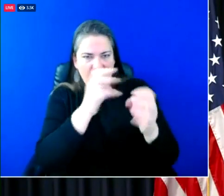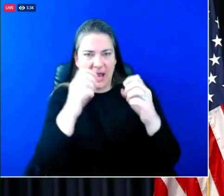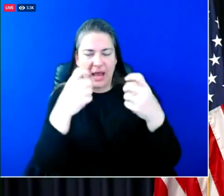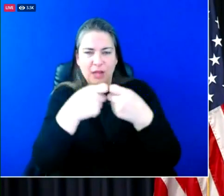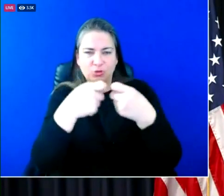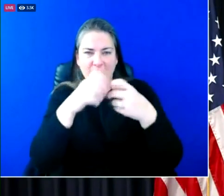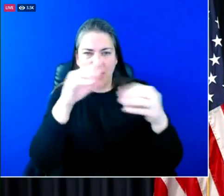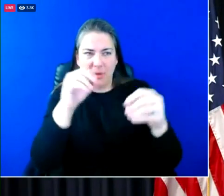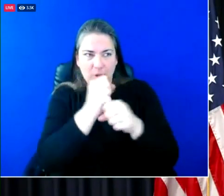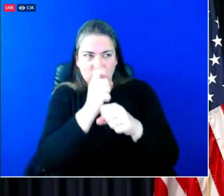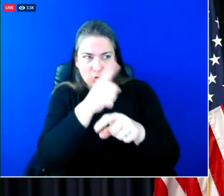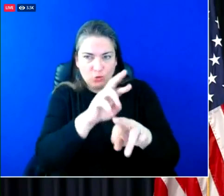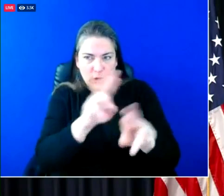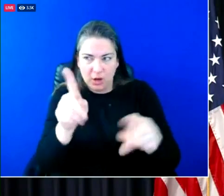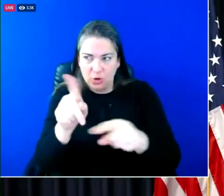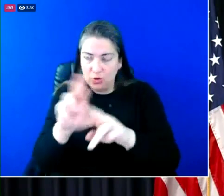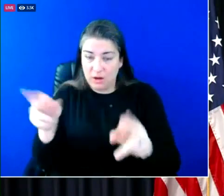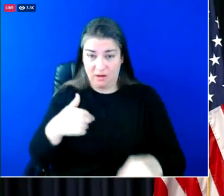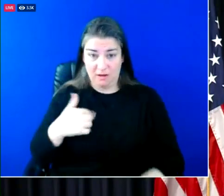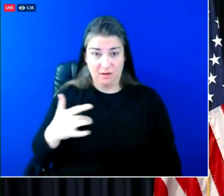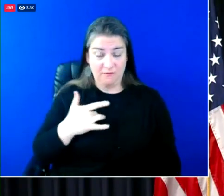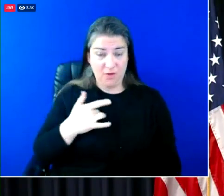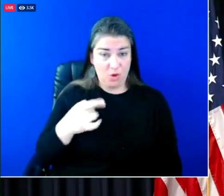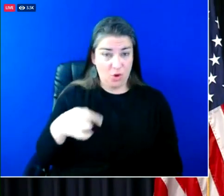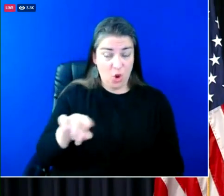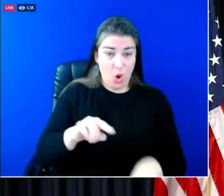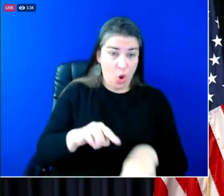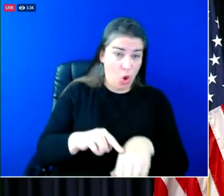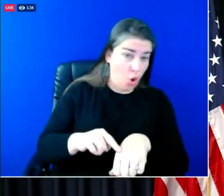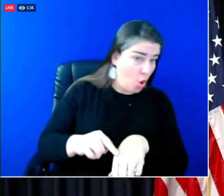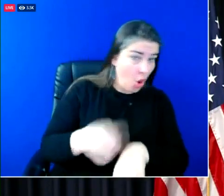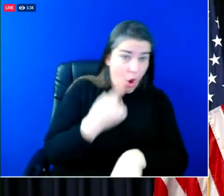without power for an extended time. Obviously, we always need to be